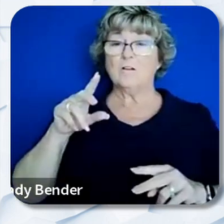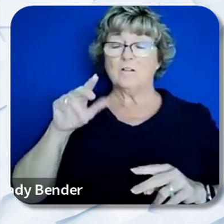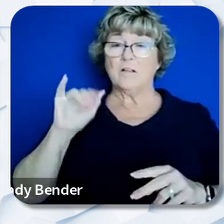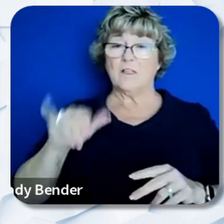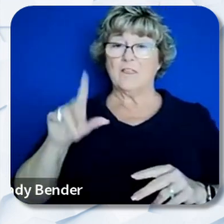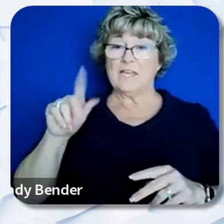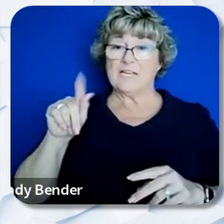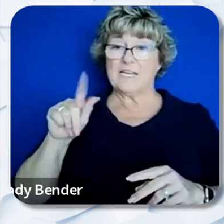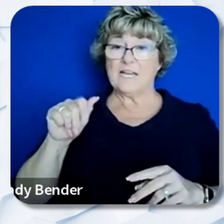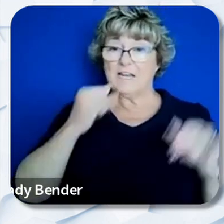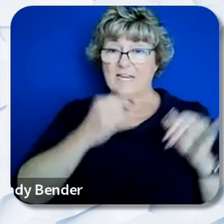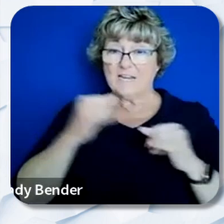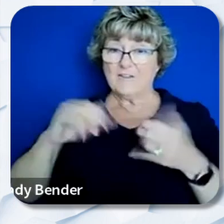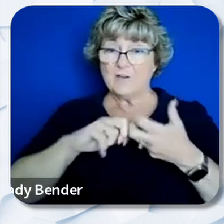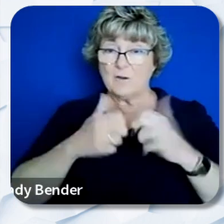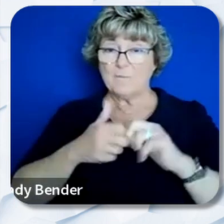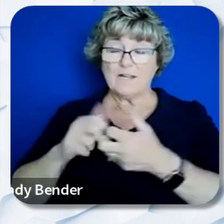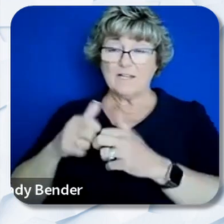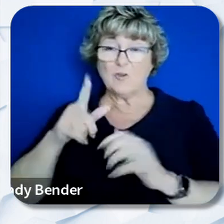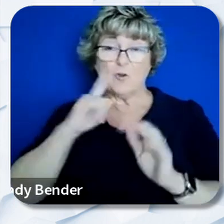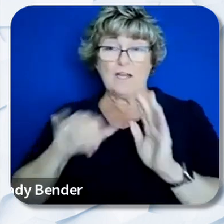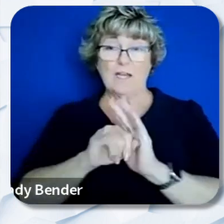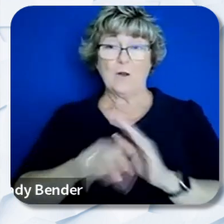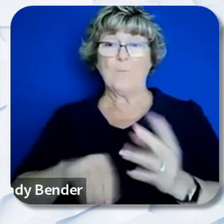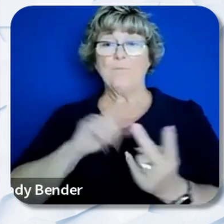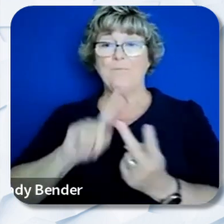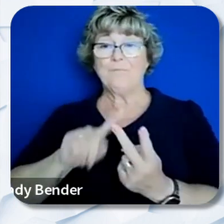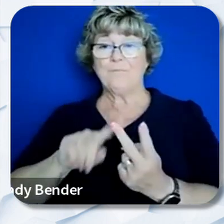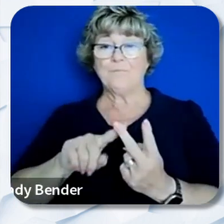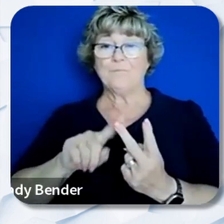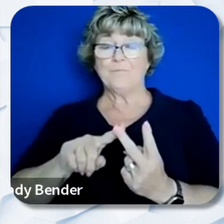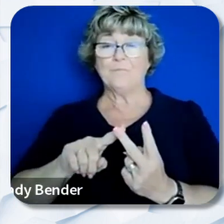the individual issues and data that you've identified. And number two, you have completed